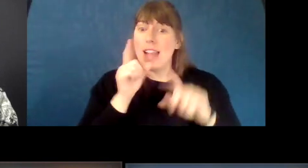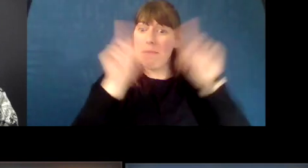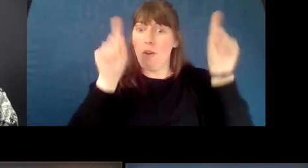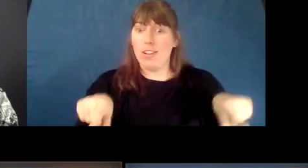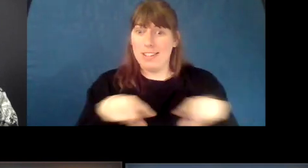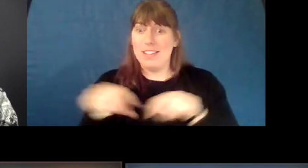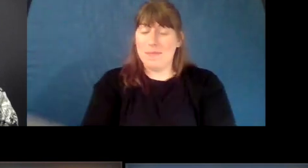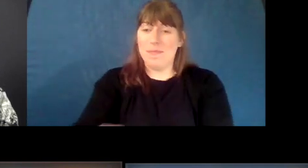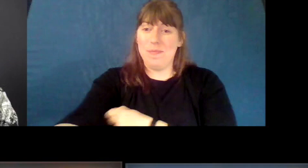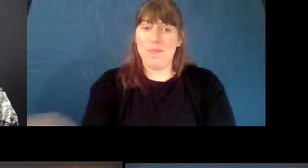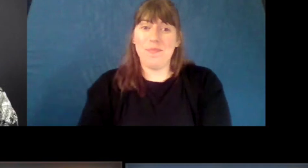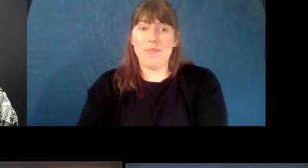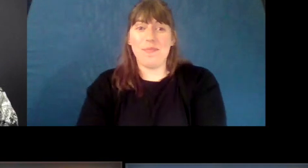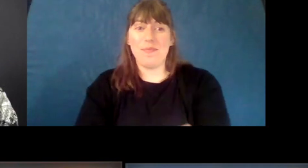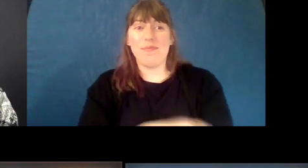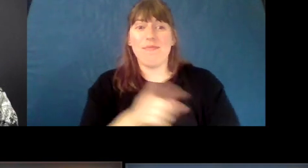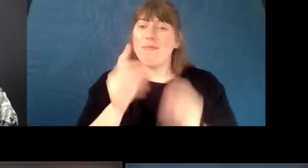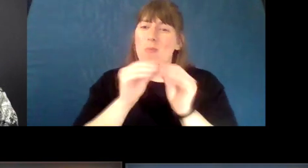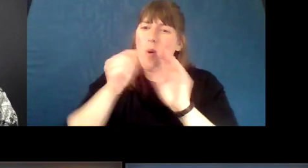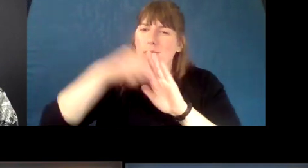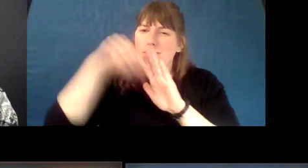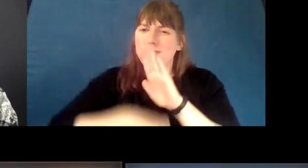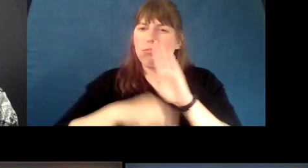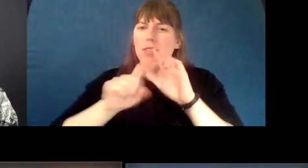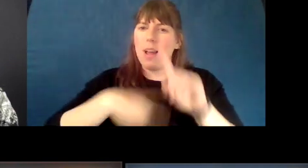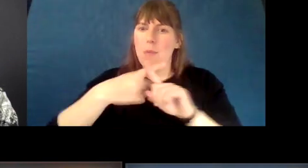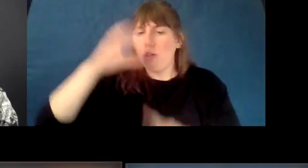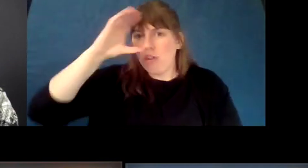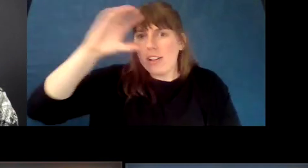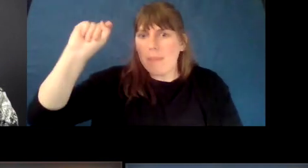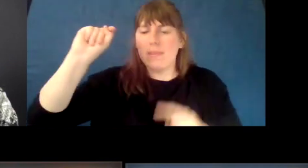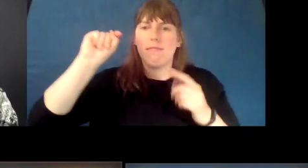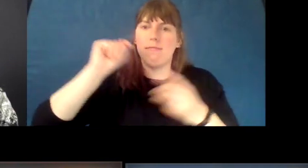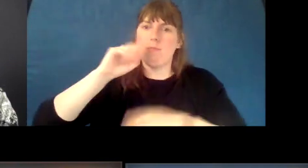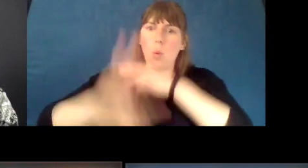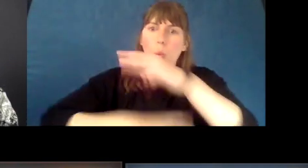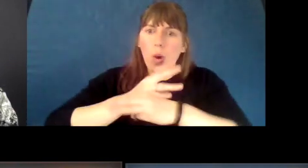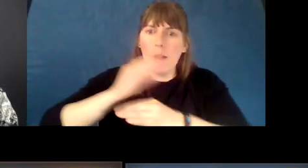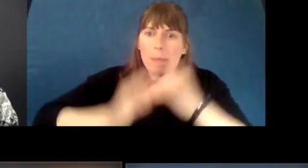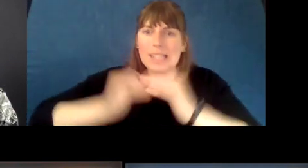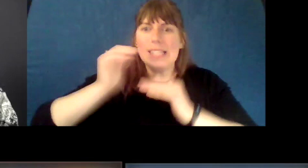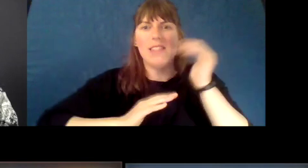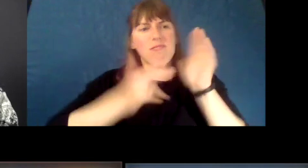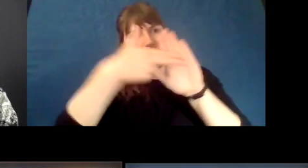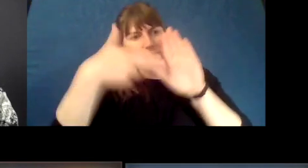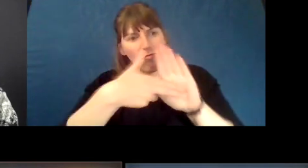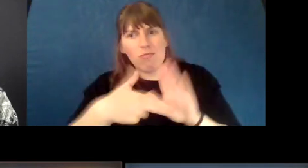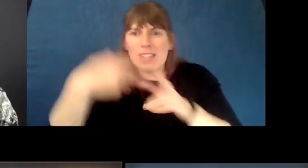kind of dive deeper into the conceptual elements through worldbuilding and through branding. So the